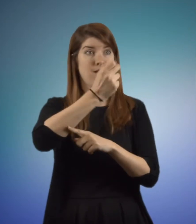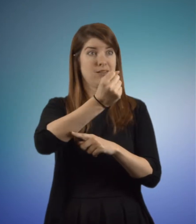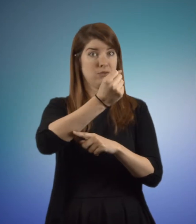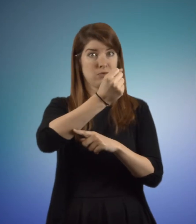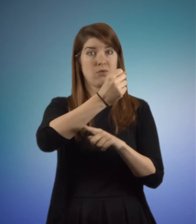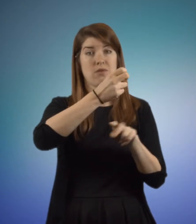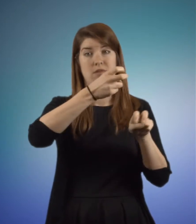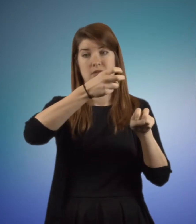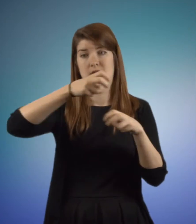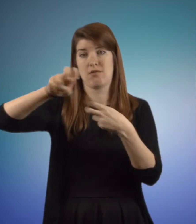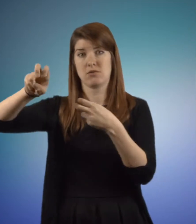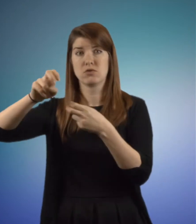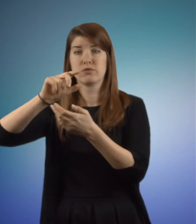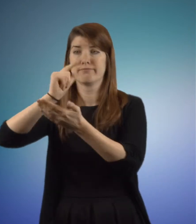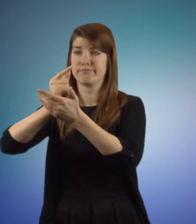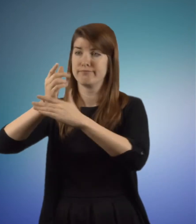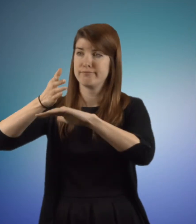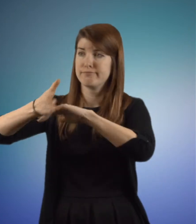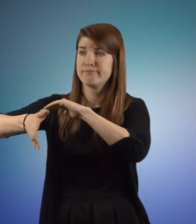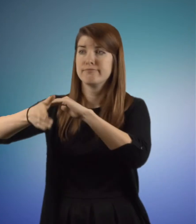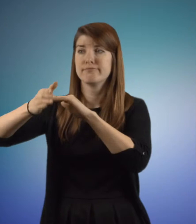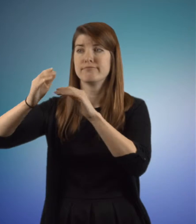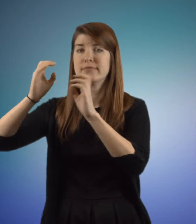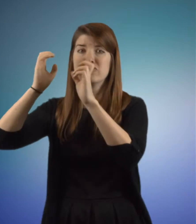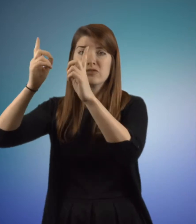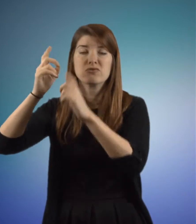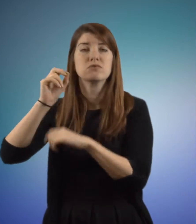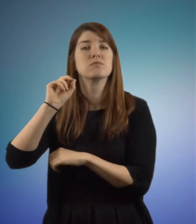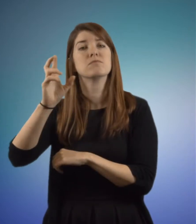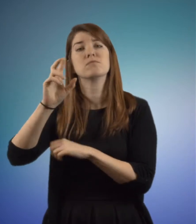into Post Secondary Education or work employment settings.